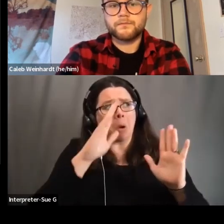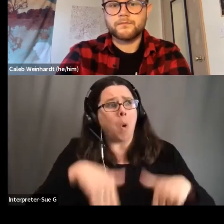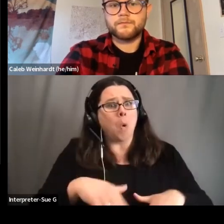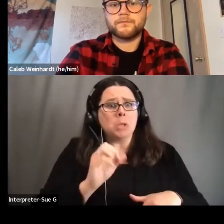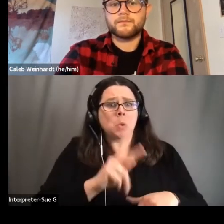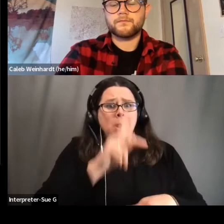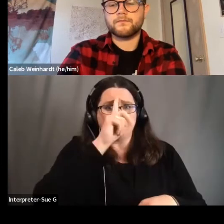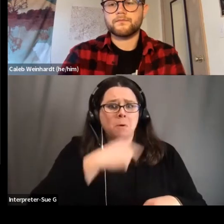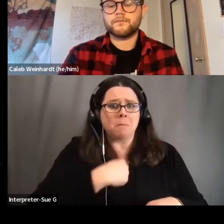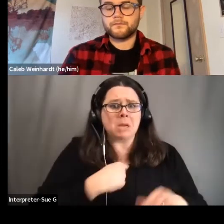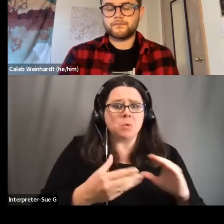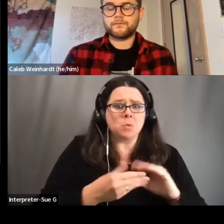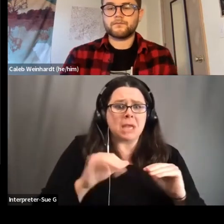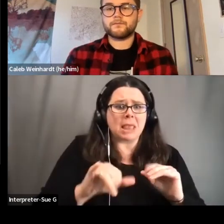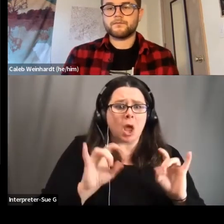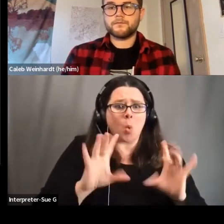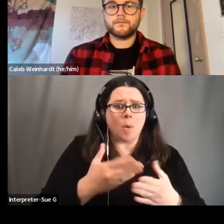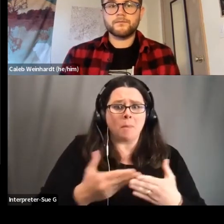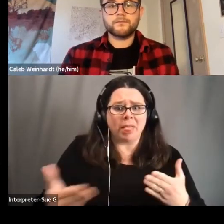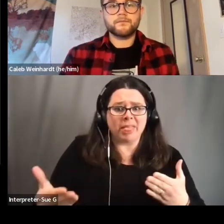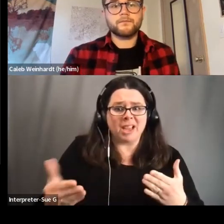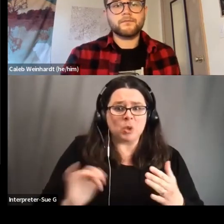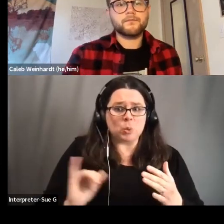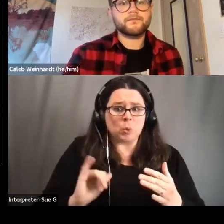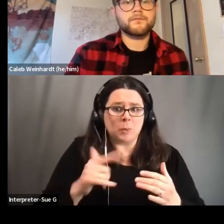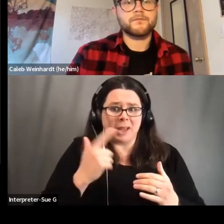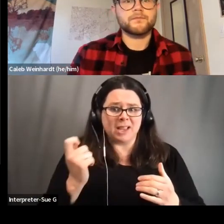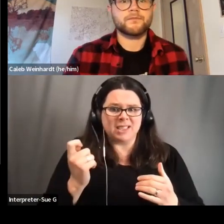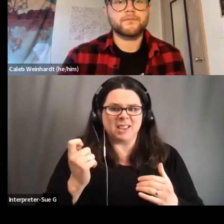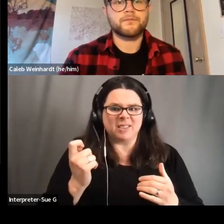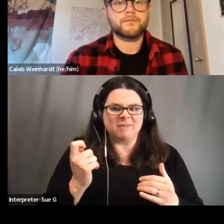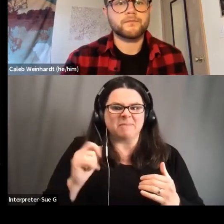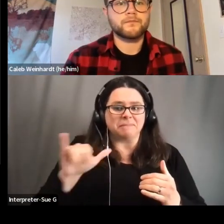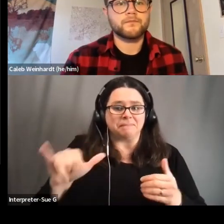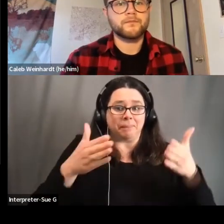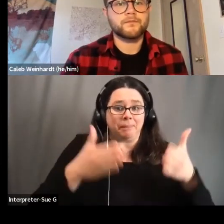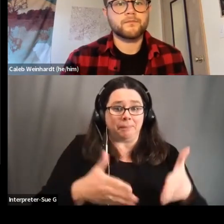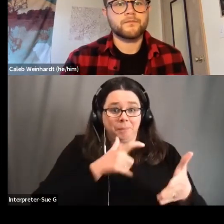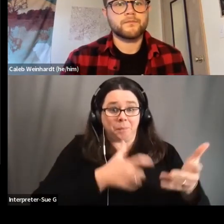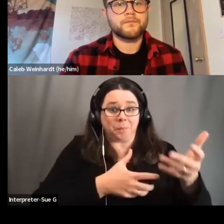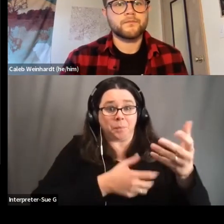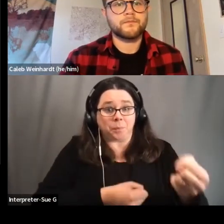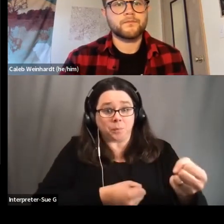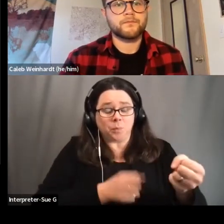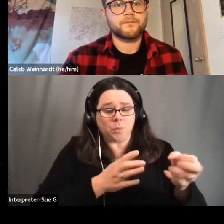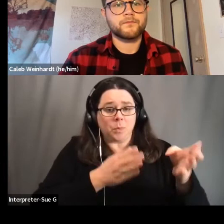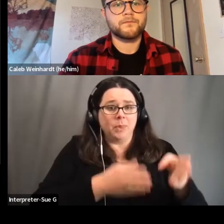"Oh well it's okay for me to say that horrible thing too "because this person that I trust "or this person that I look up,